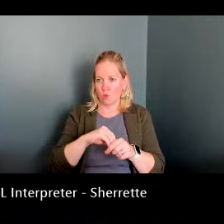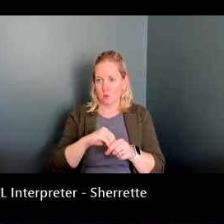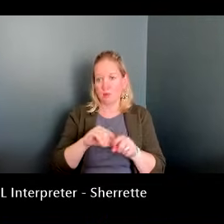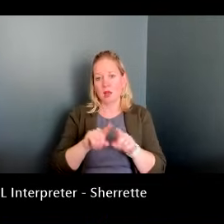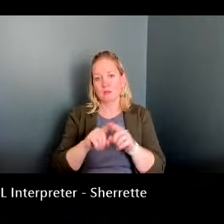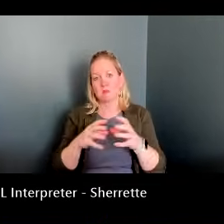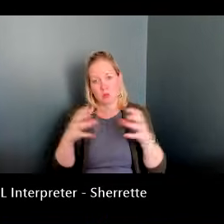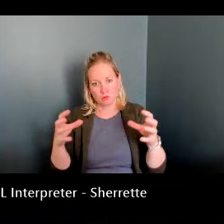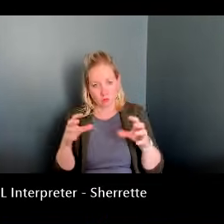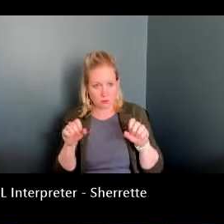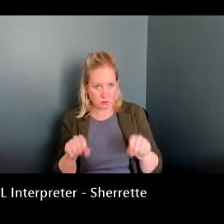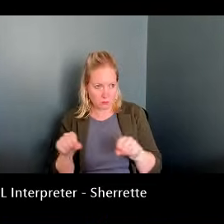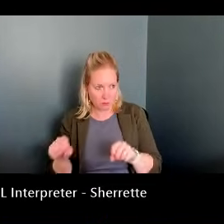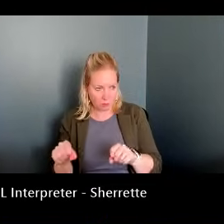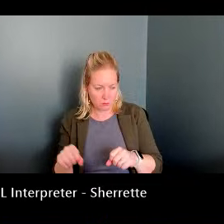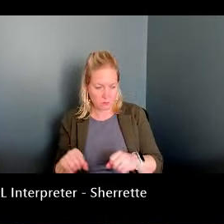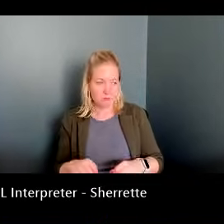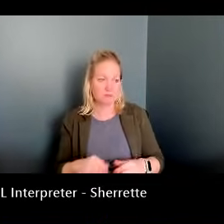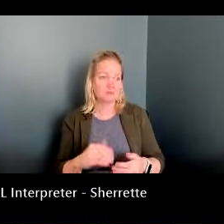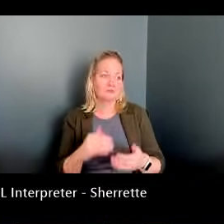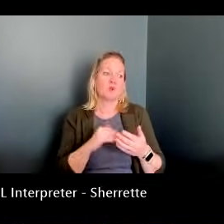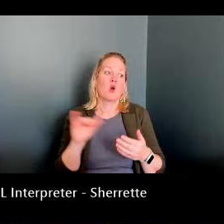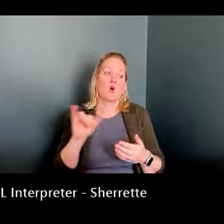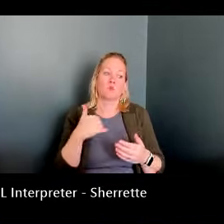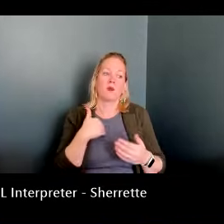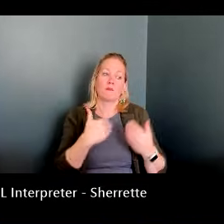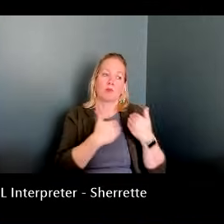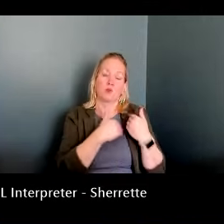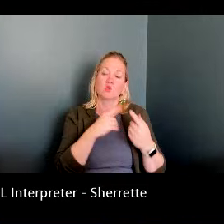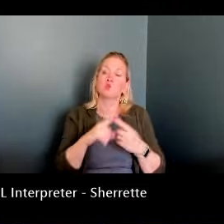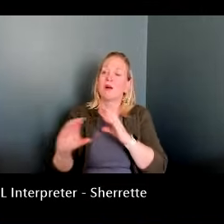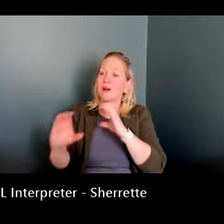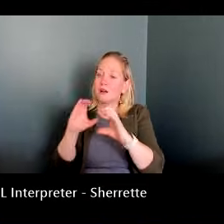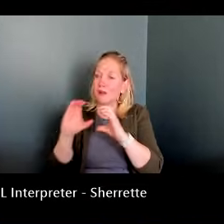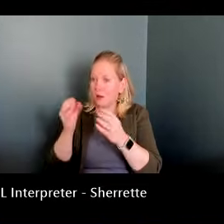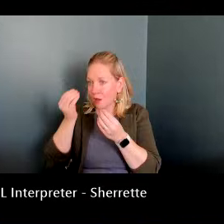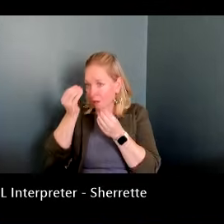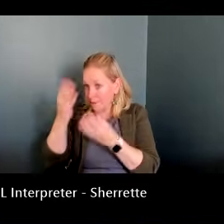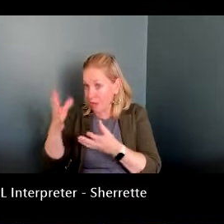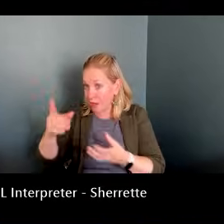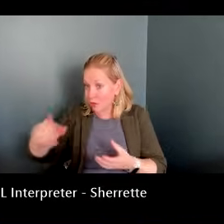And then we have the obligation to convey to those who participate in this research exactly what